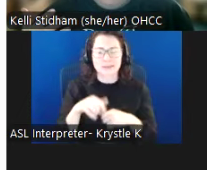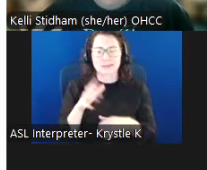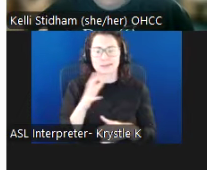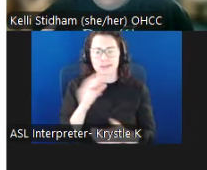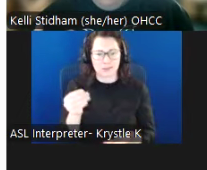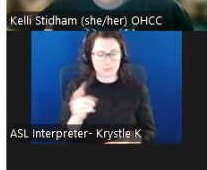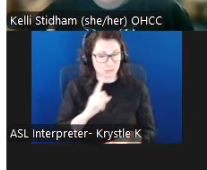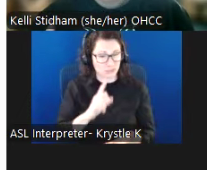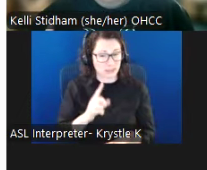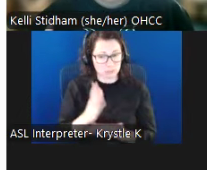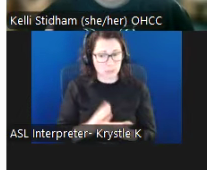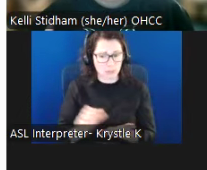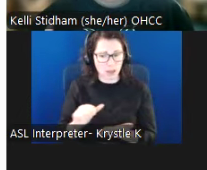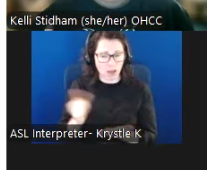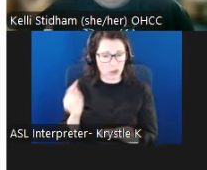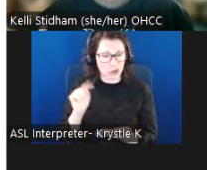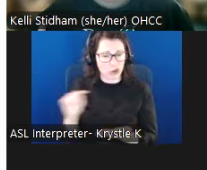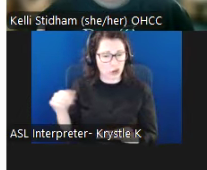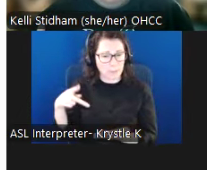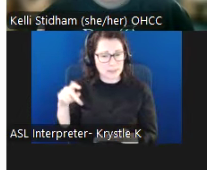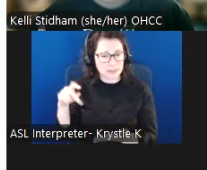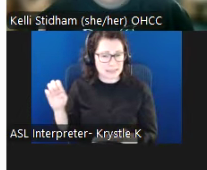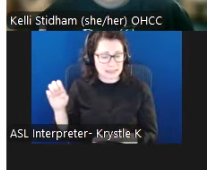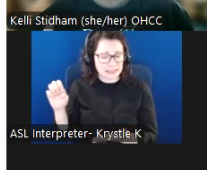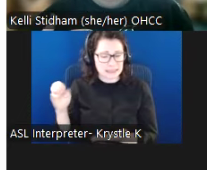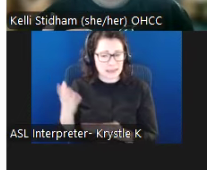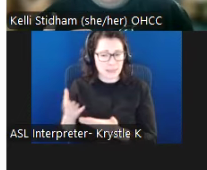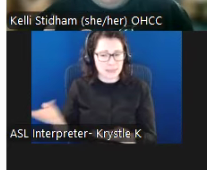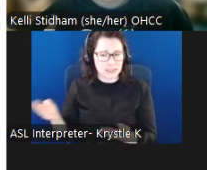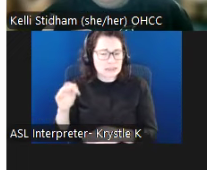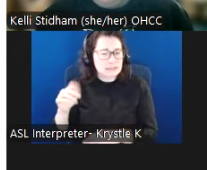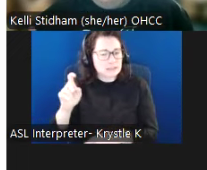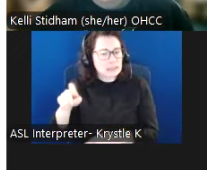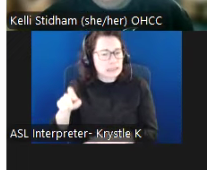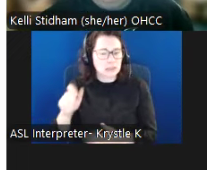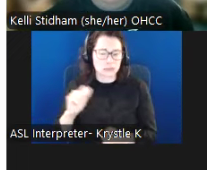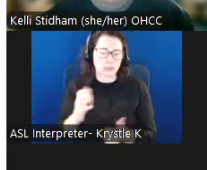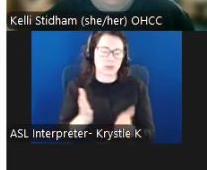some other um PPE materials if if you